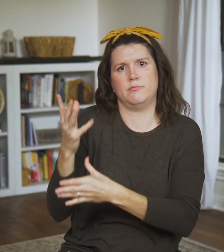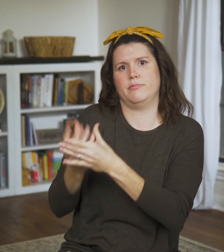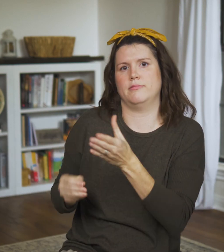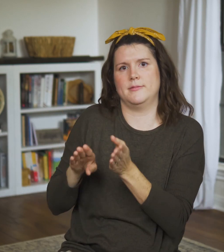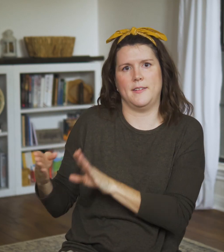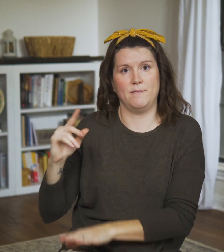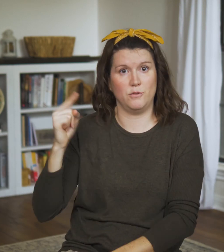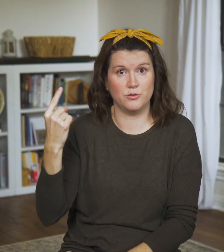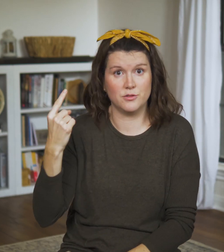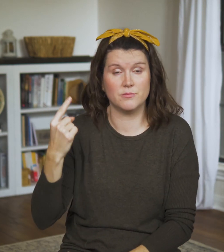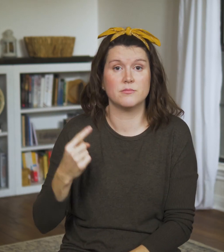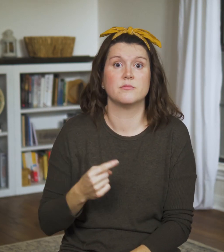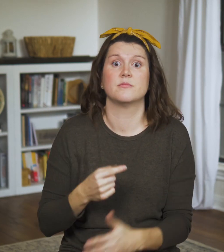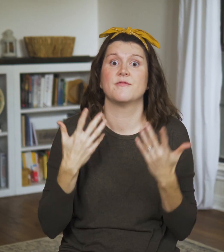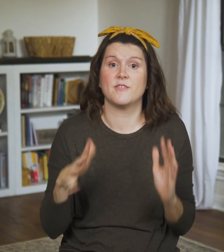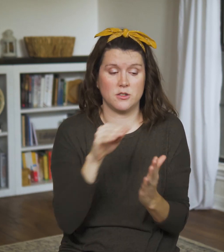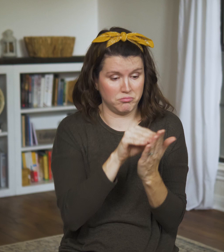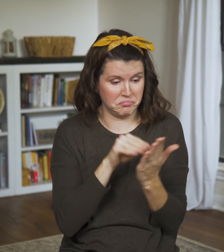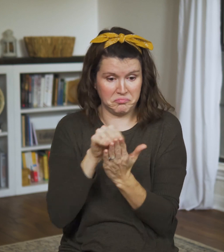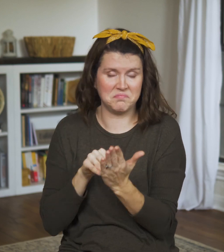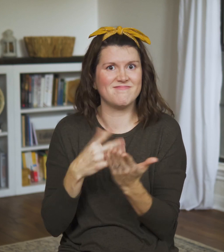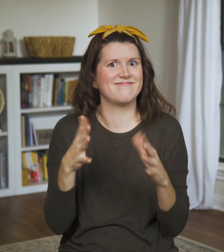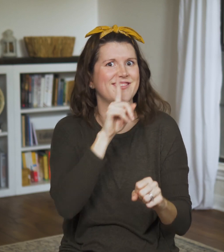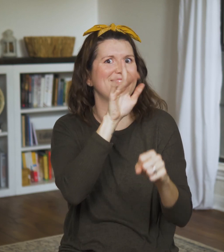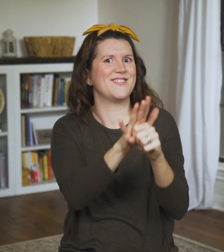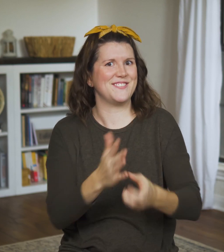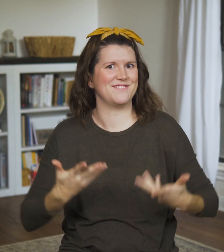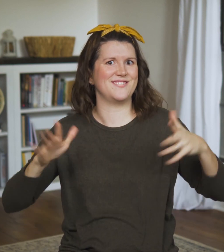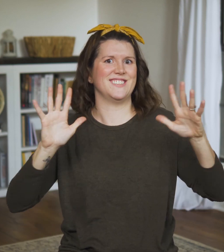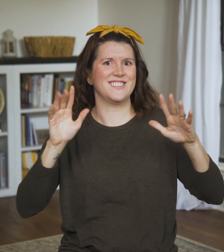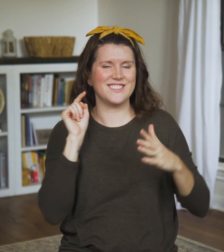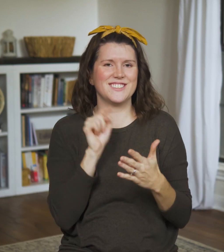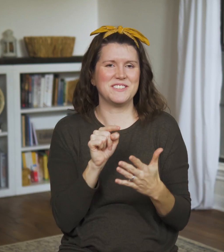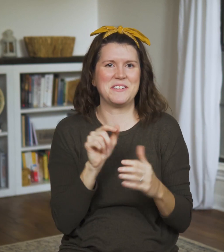that there are no people remaining from the first census